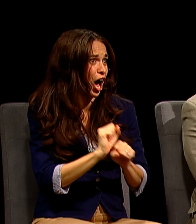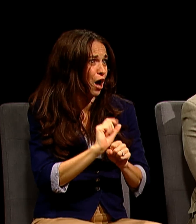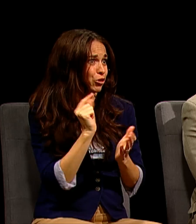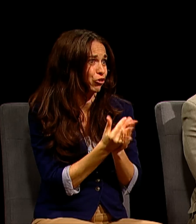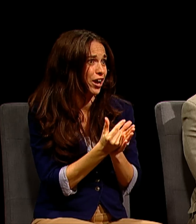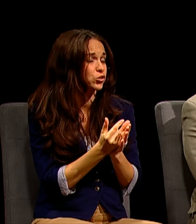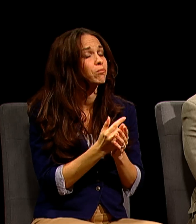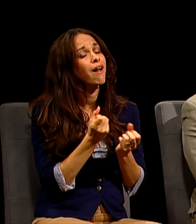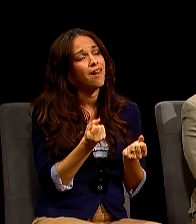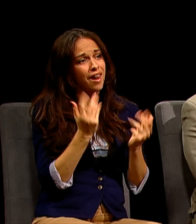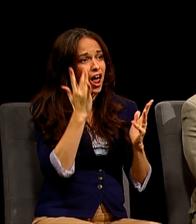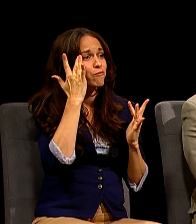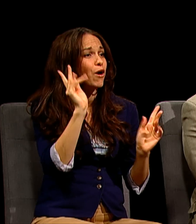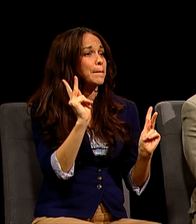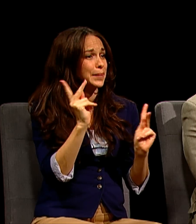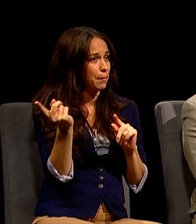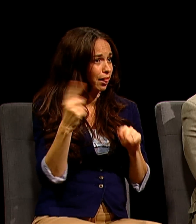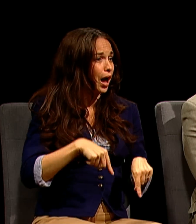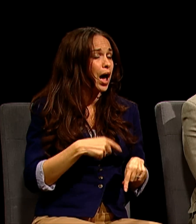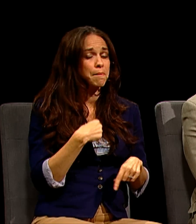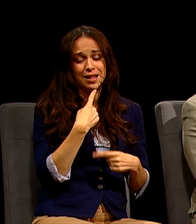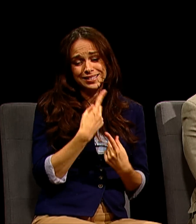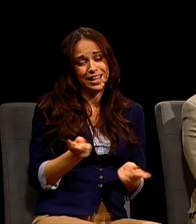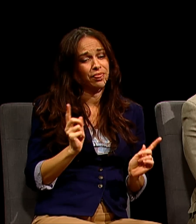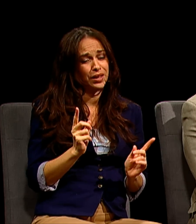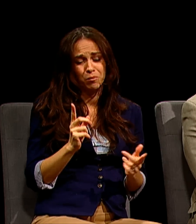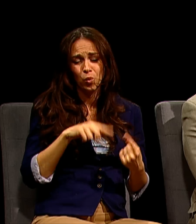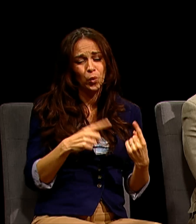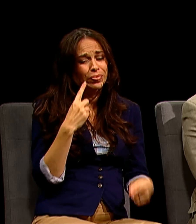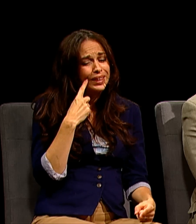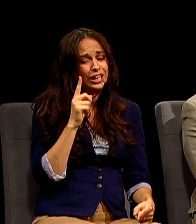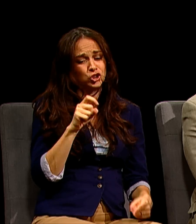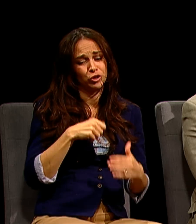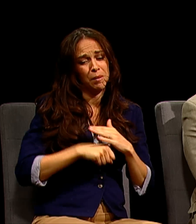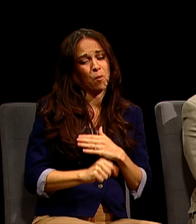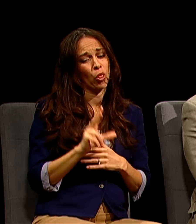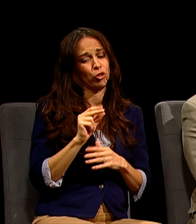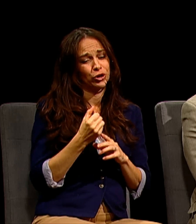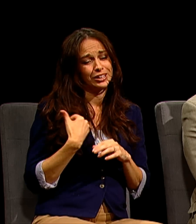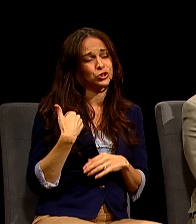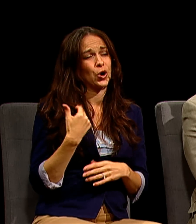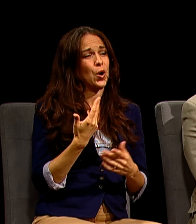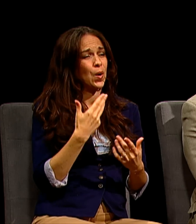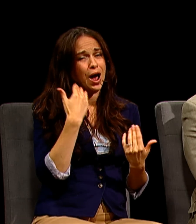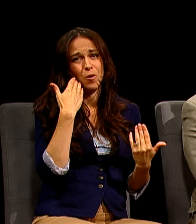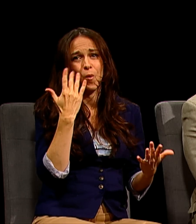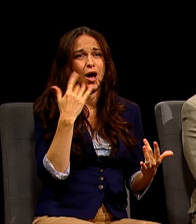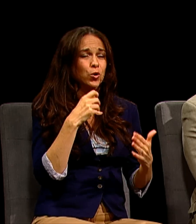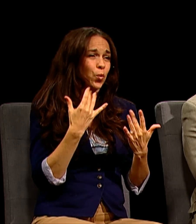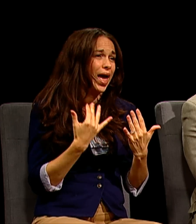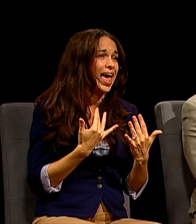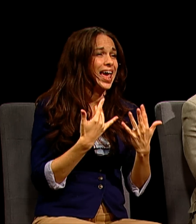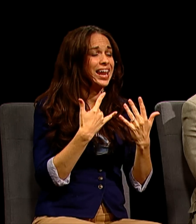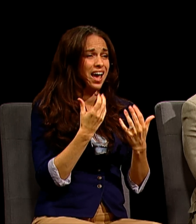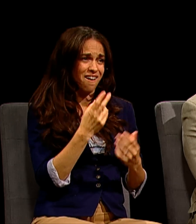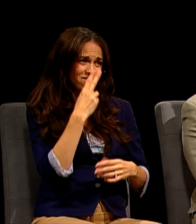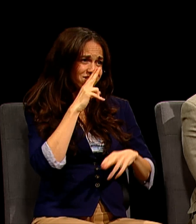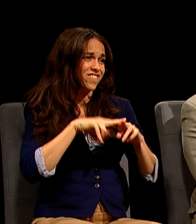I tell them all the same thing, "What were you thinking? You should have been born 30 years ago. I don't know what you are waiting for.